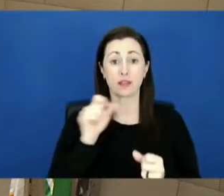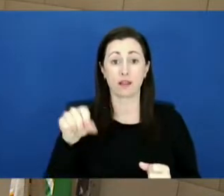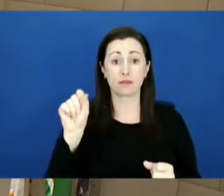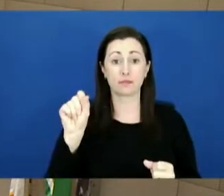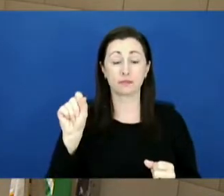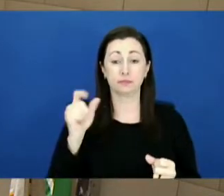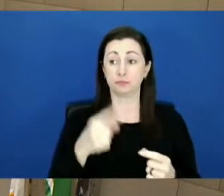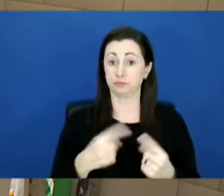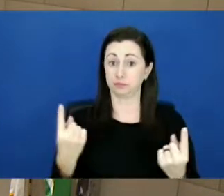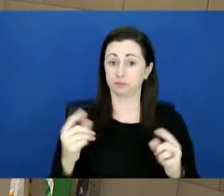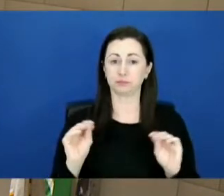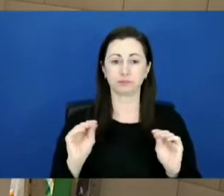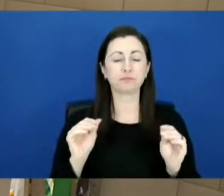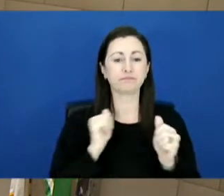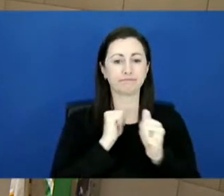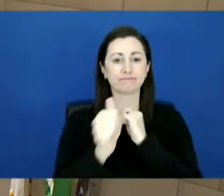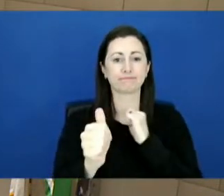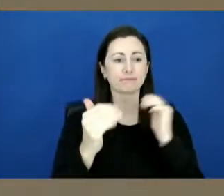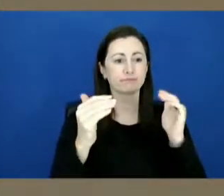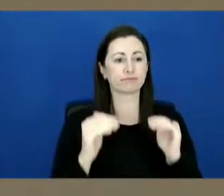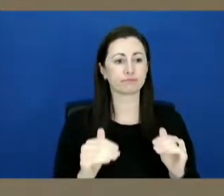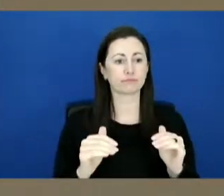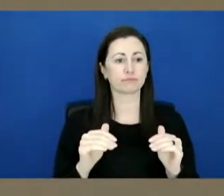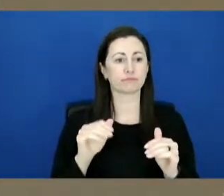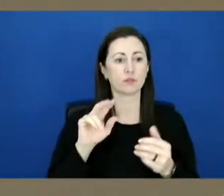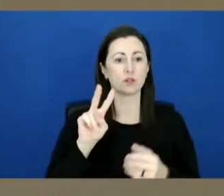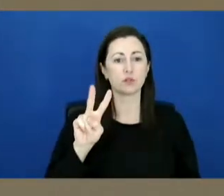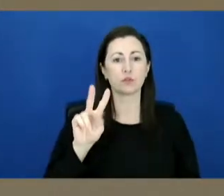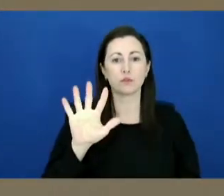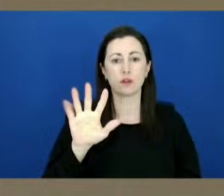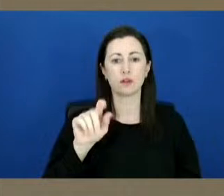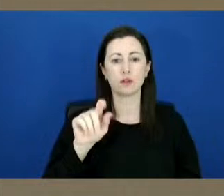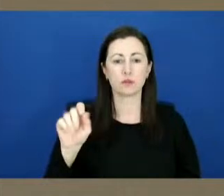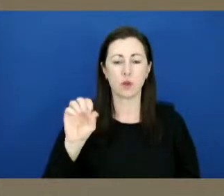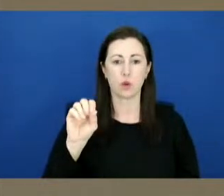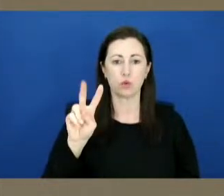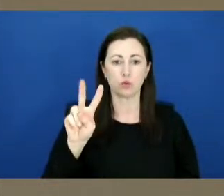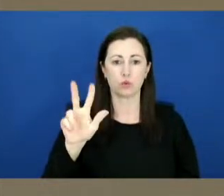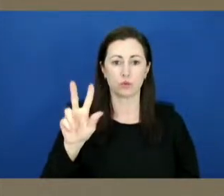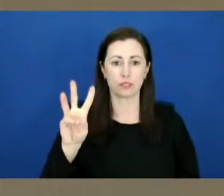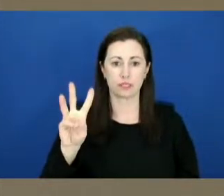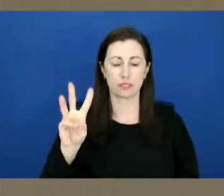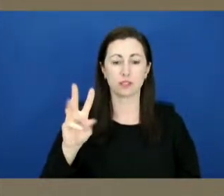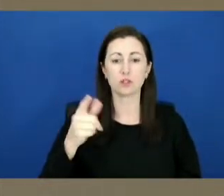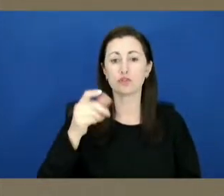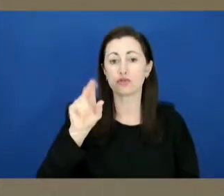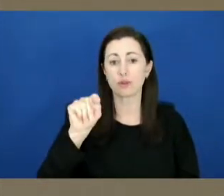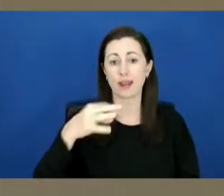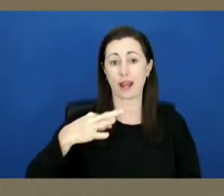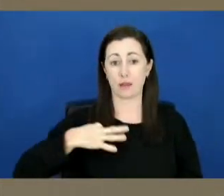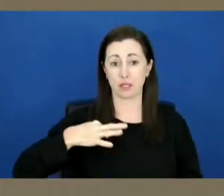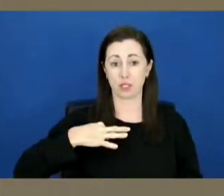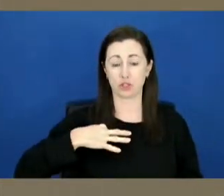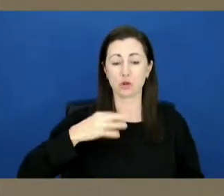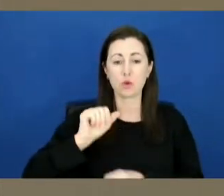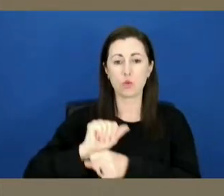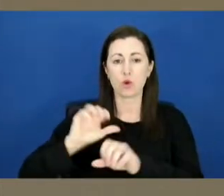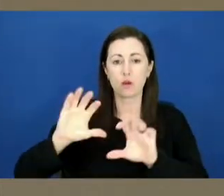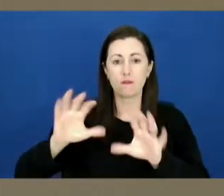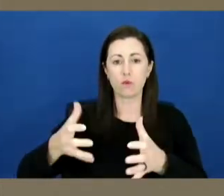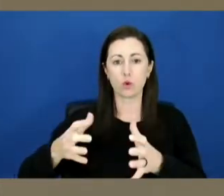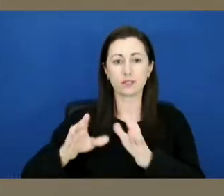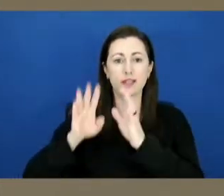SECOND.